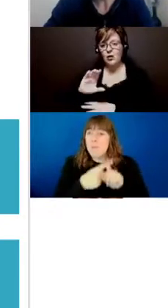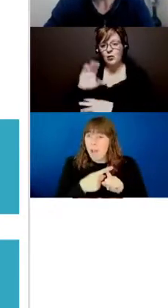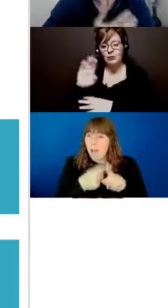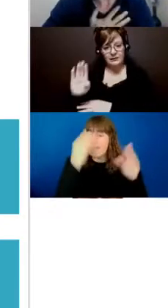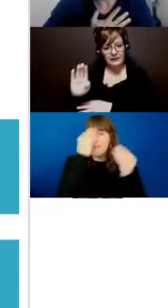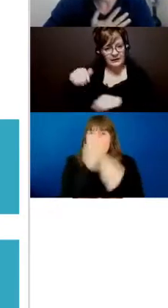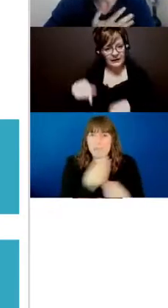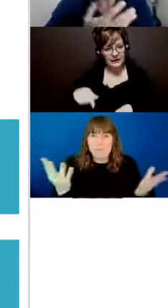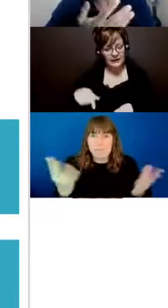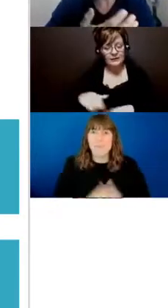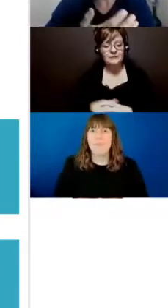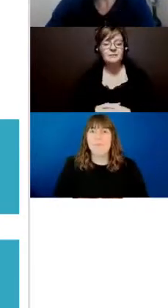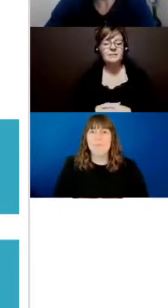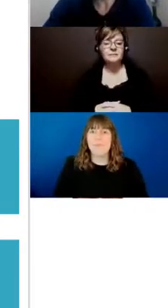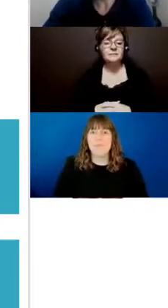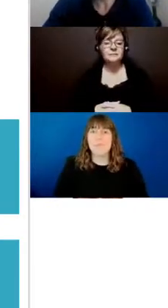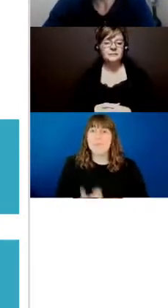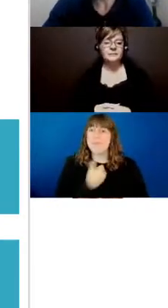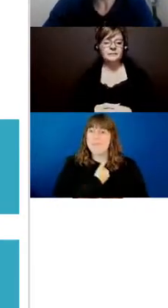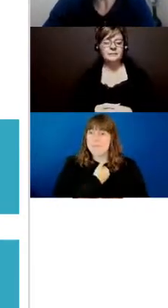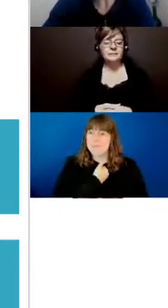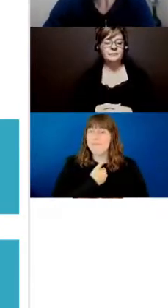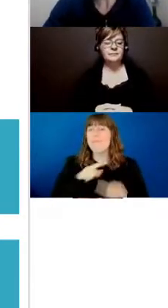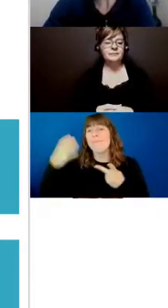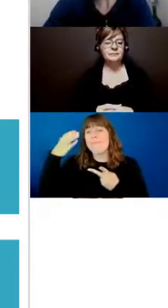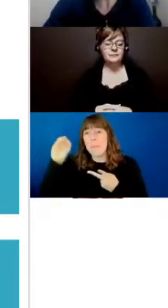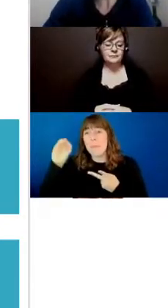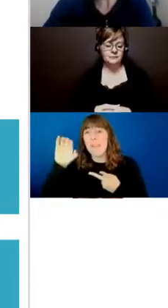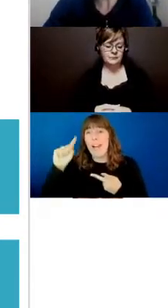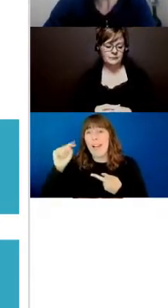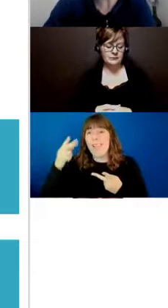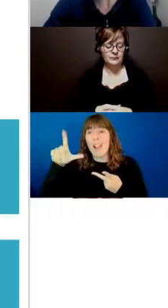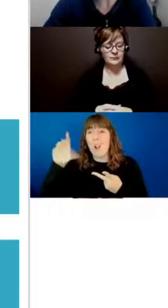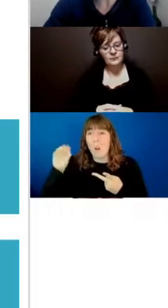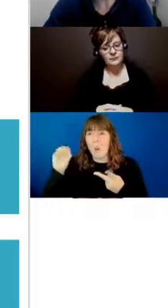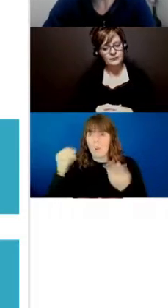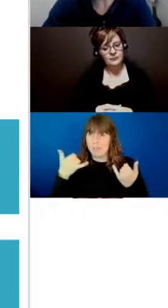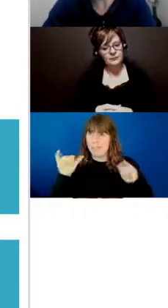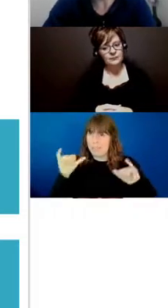that i and Ethello are still learning the culture and language of the disability community